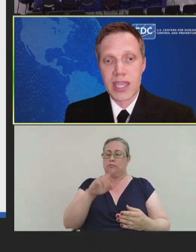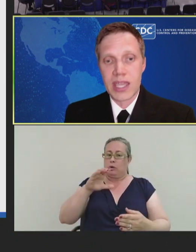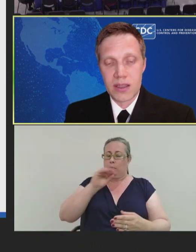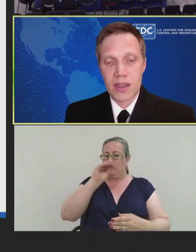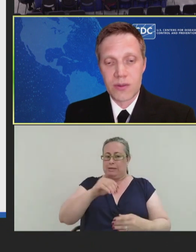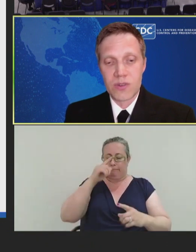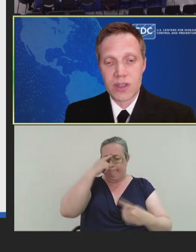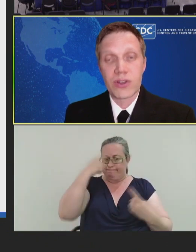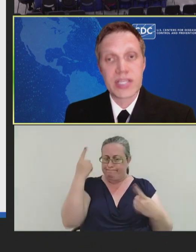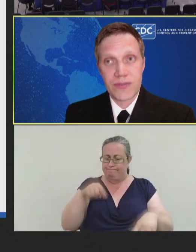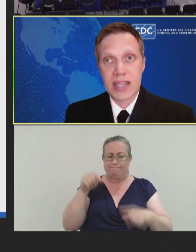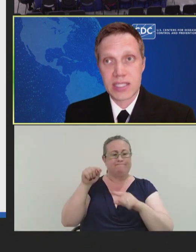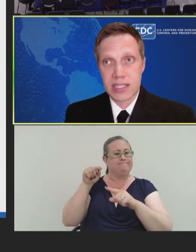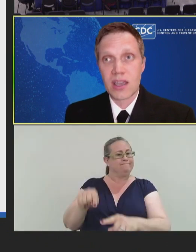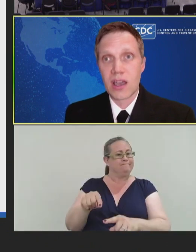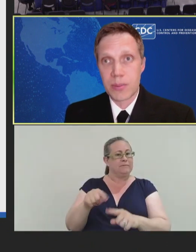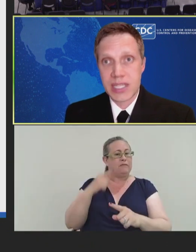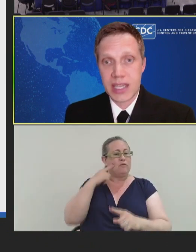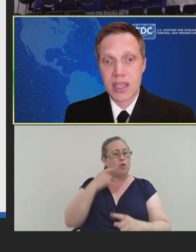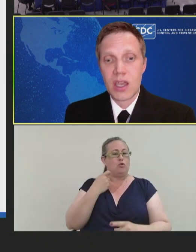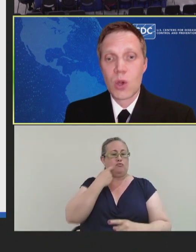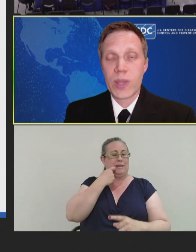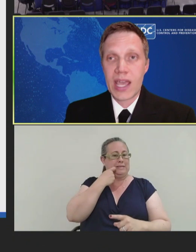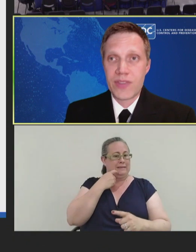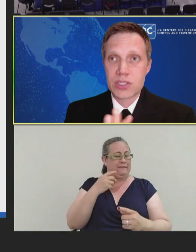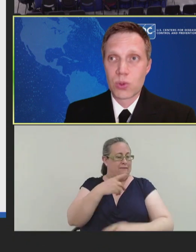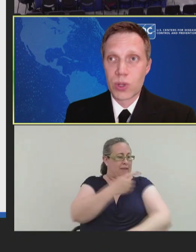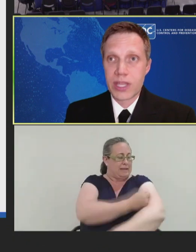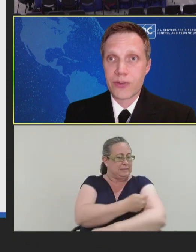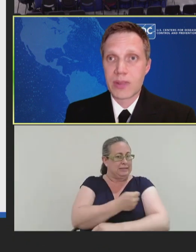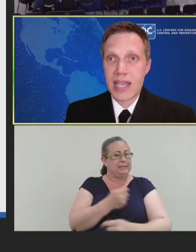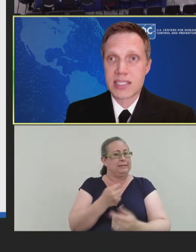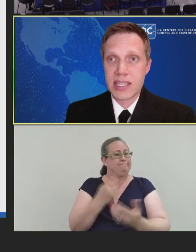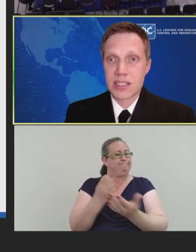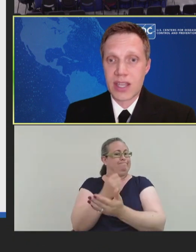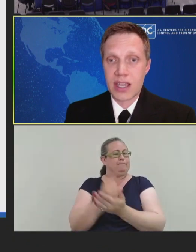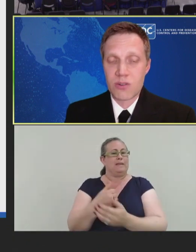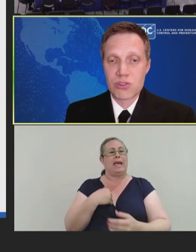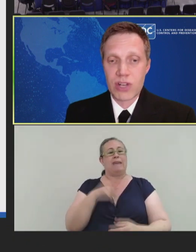getting -- increasing vaccine uptake. We had this toolkit from last season that tried to